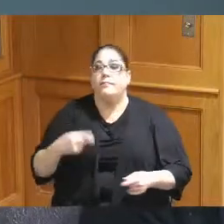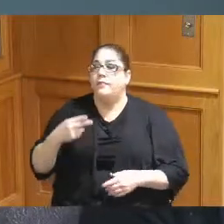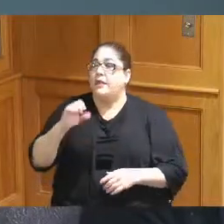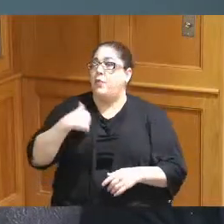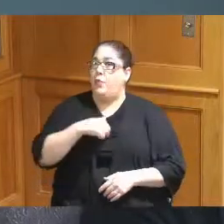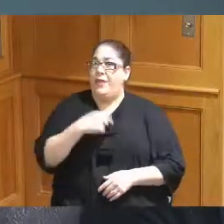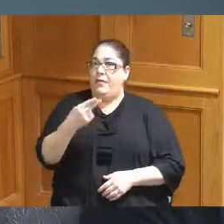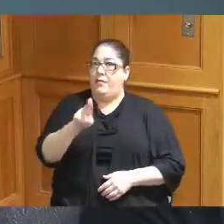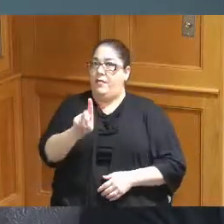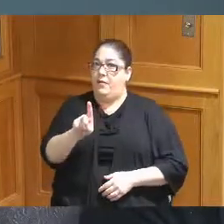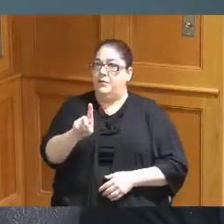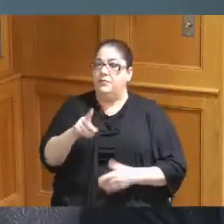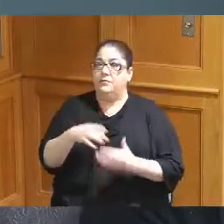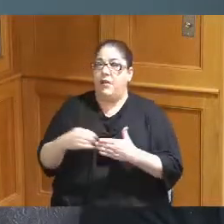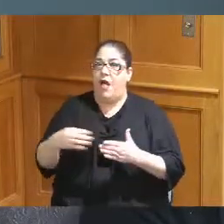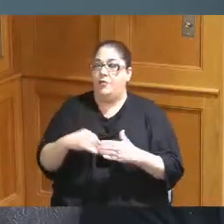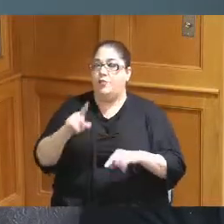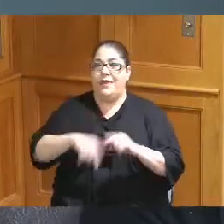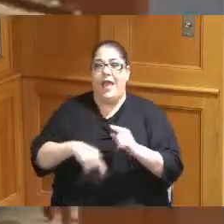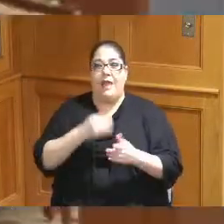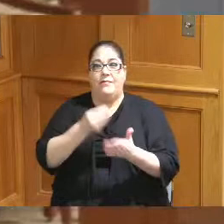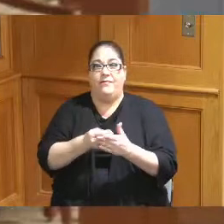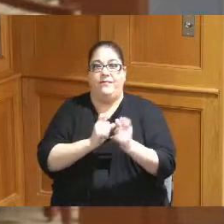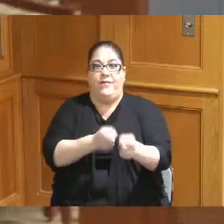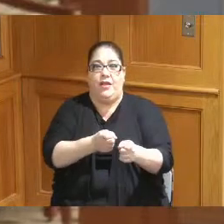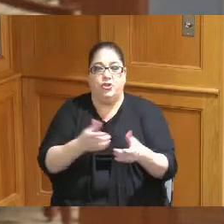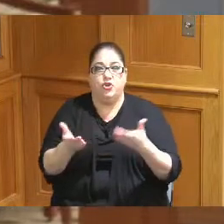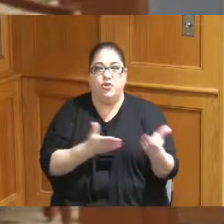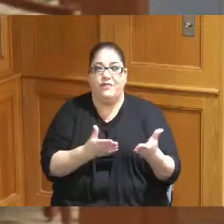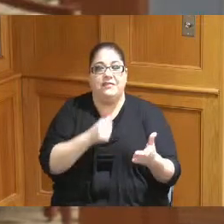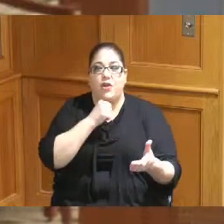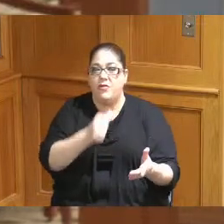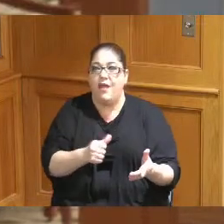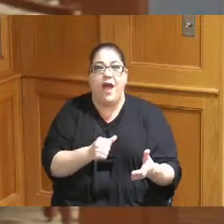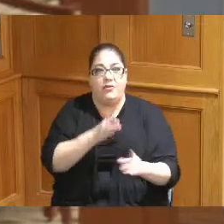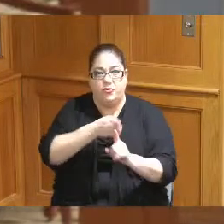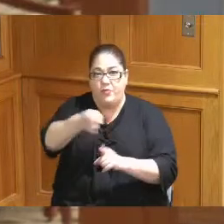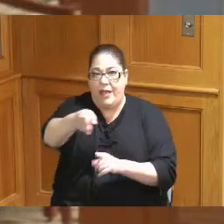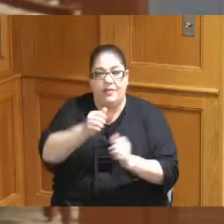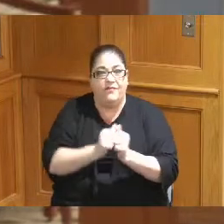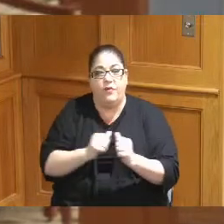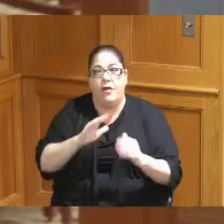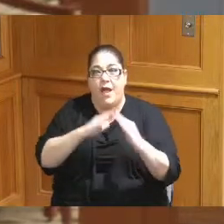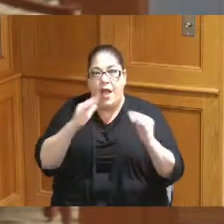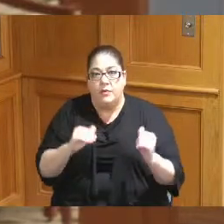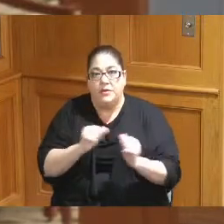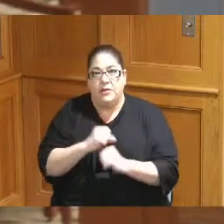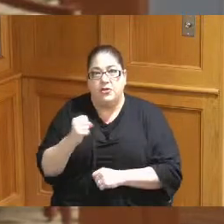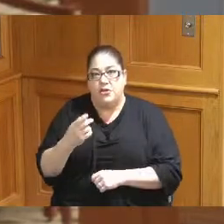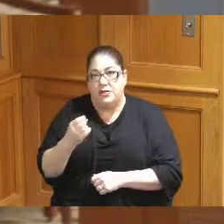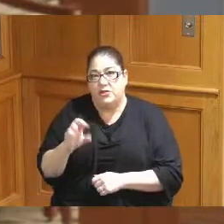we can't fund services that are disconnected from housing or shelter with again the strings